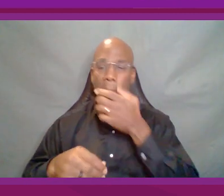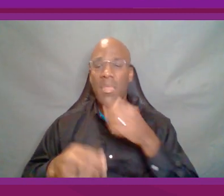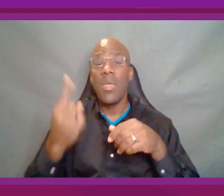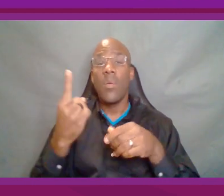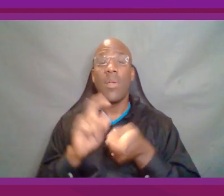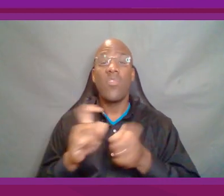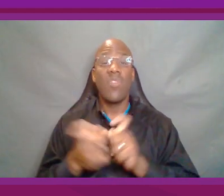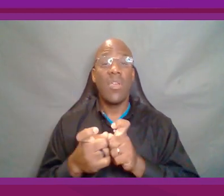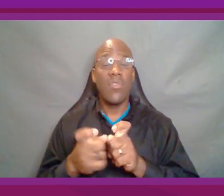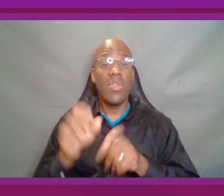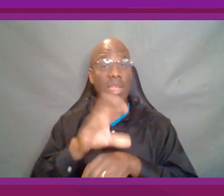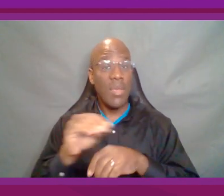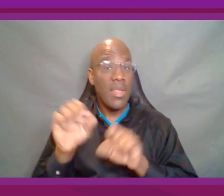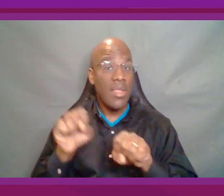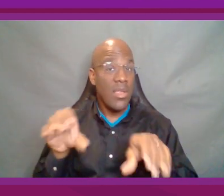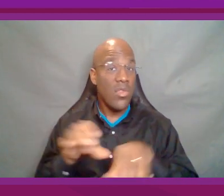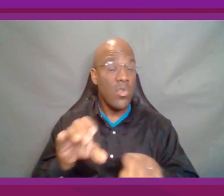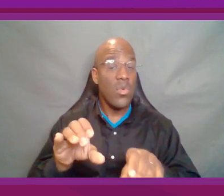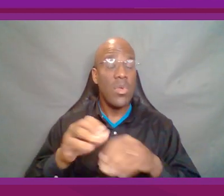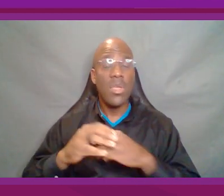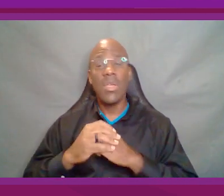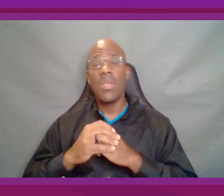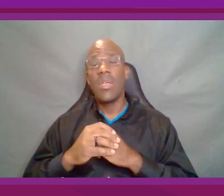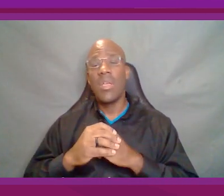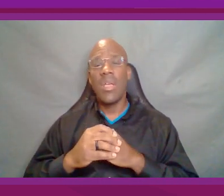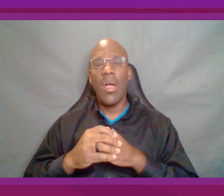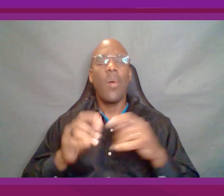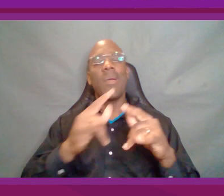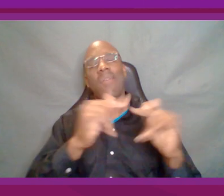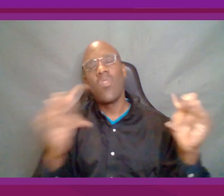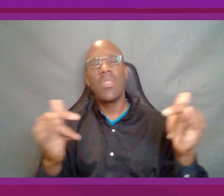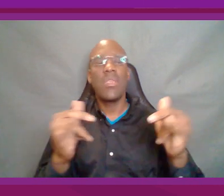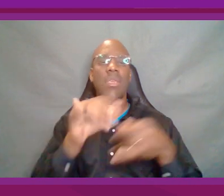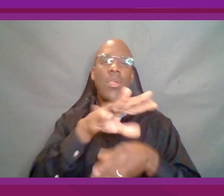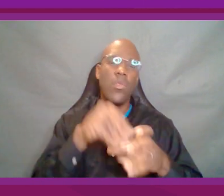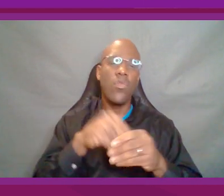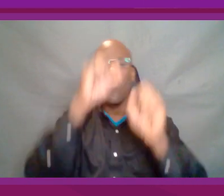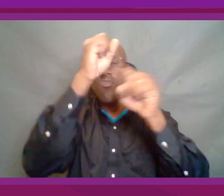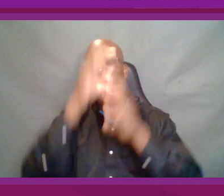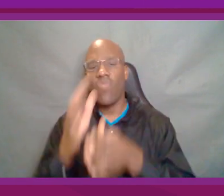companies can do is not just drive this from a diversity and inclusion strategy,